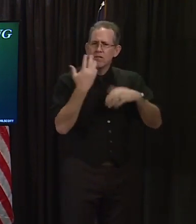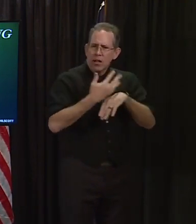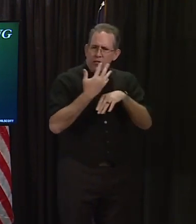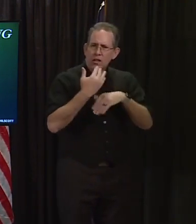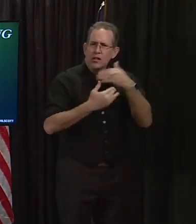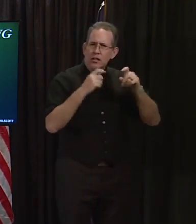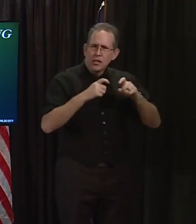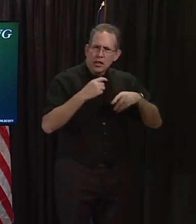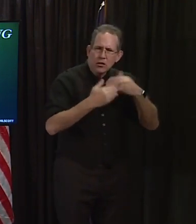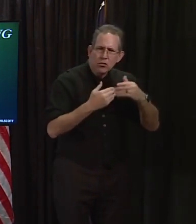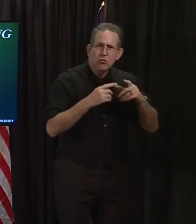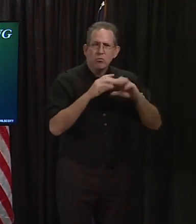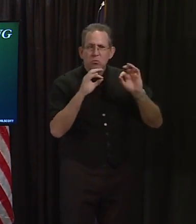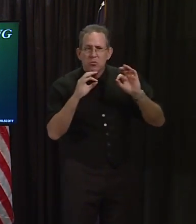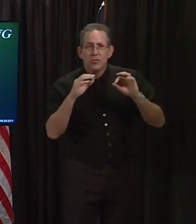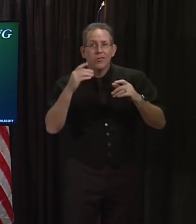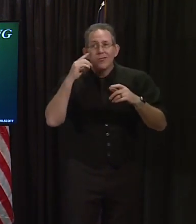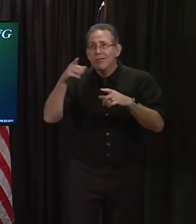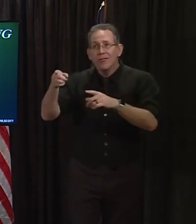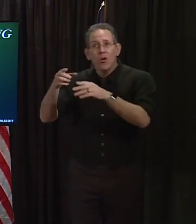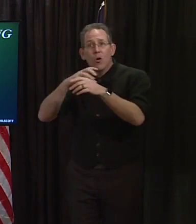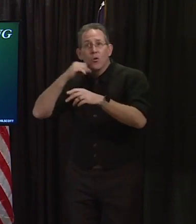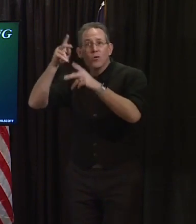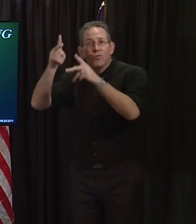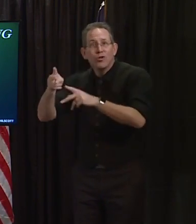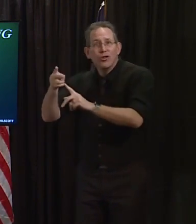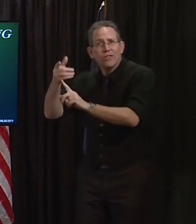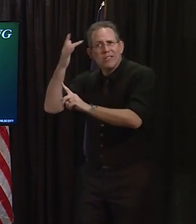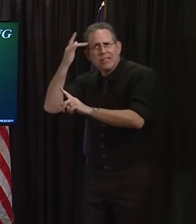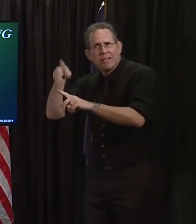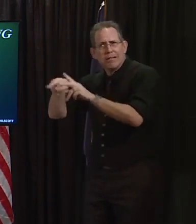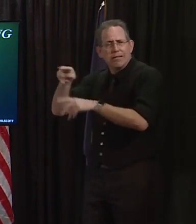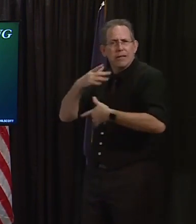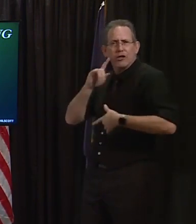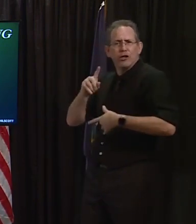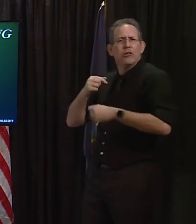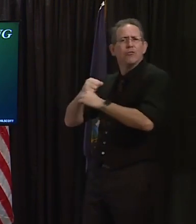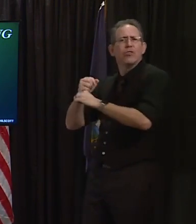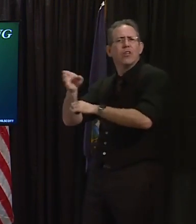now for testing performance performance. In the past week we experienced a delay